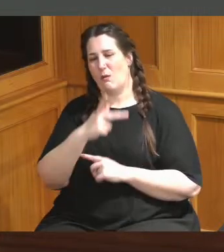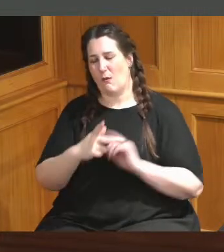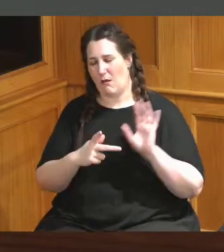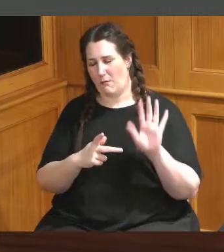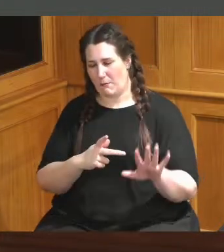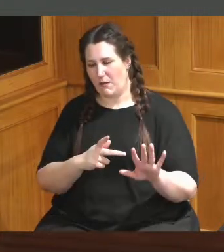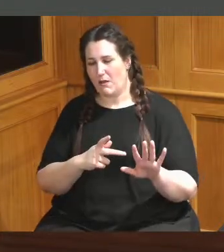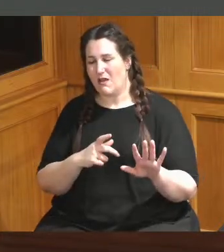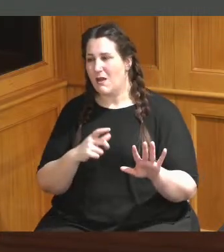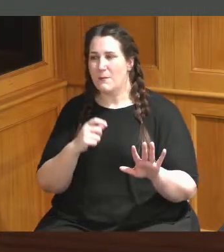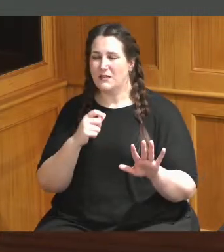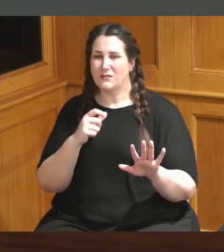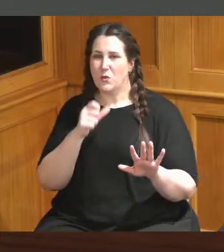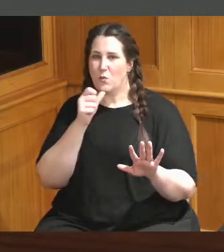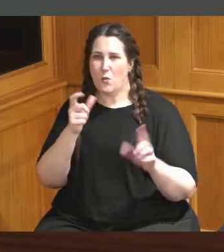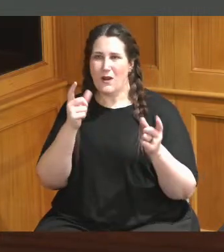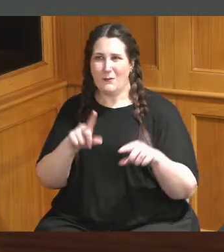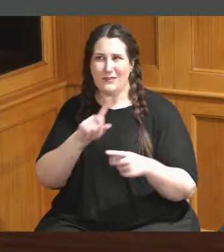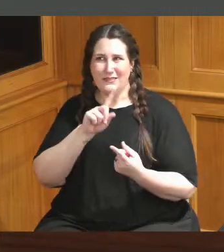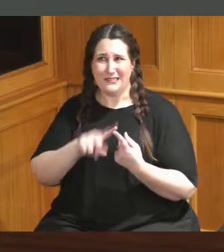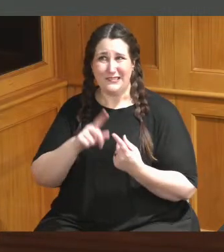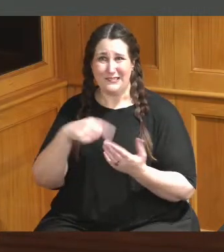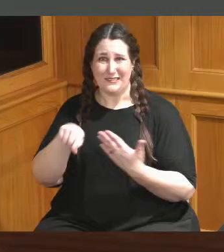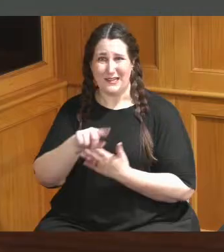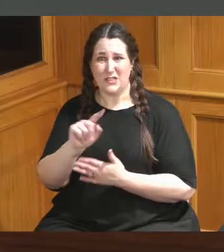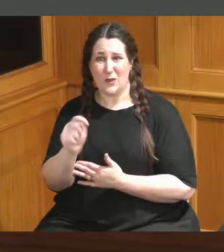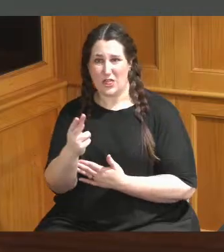that won't come to the Board probably until next Thursday. So, nothing official is going to happen